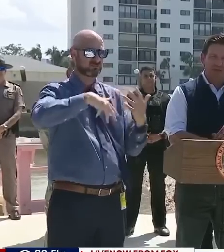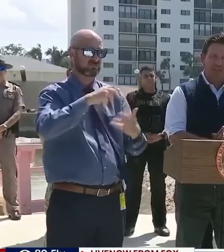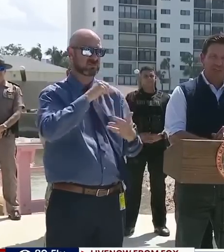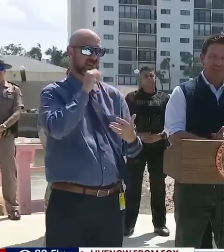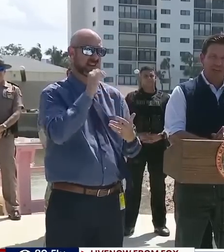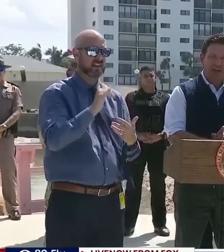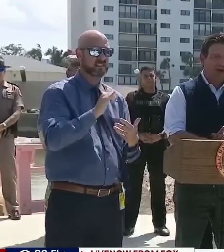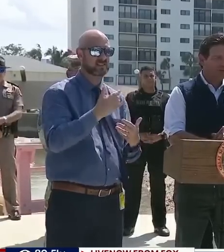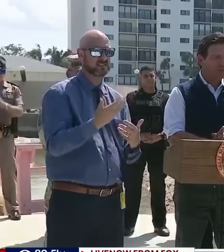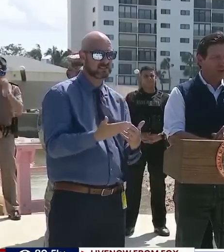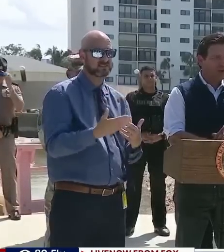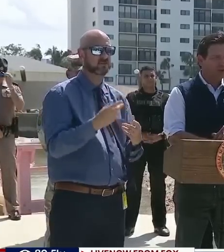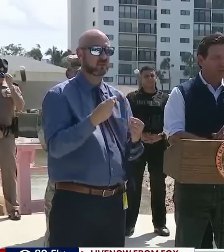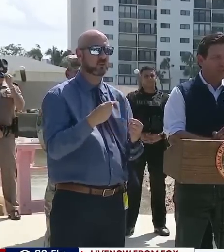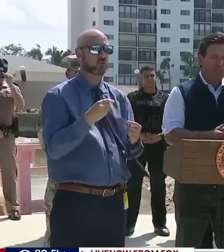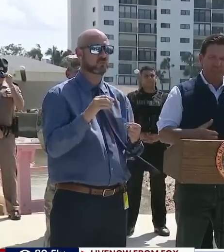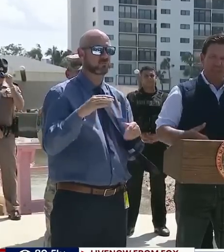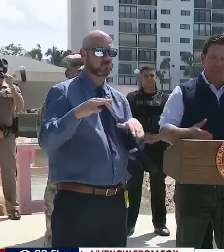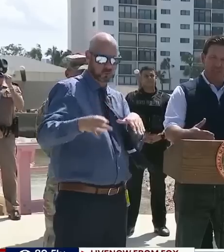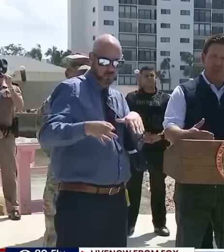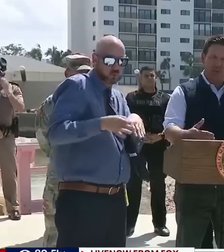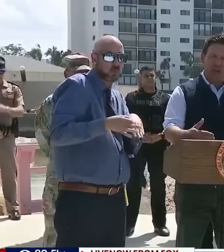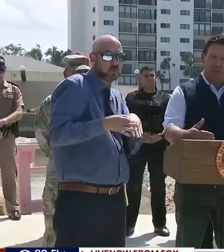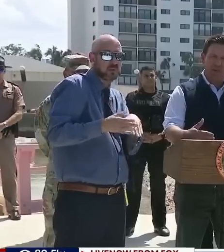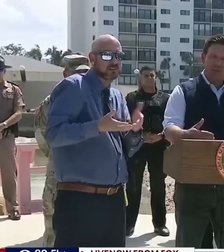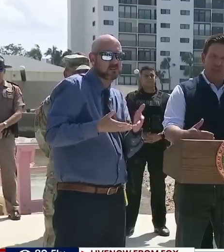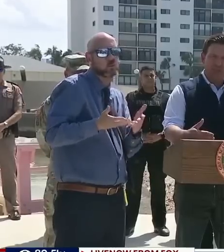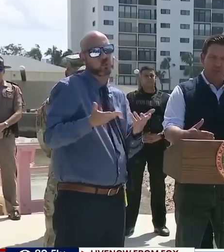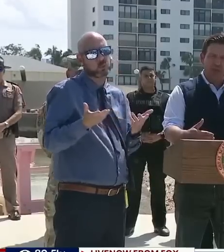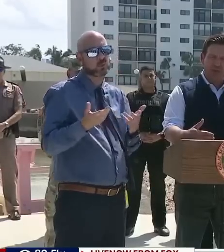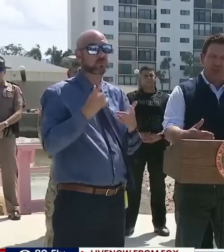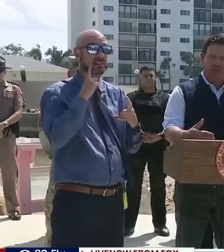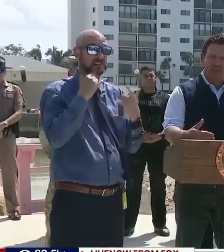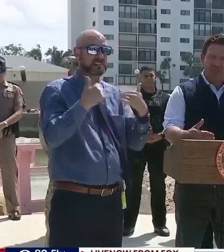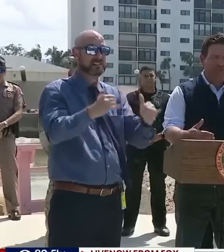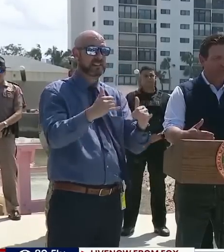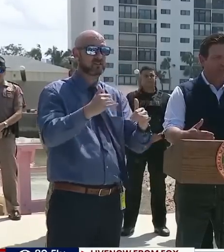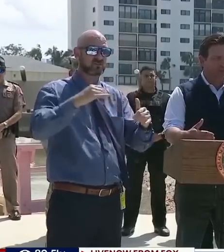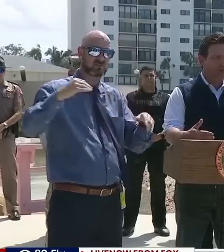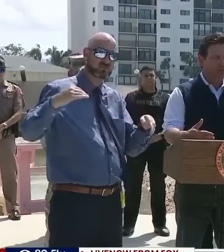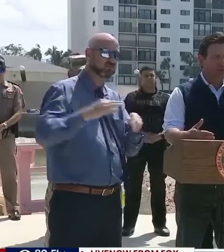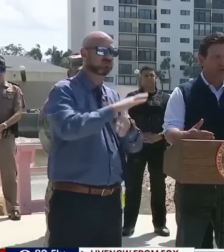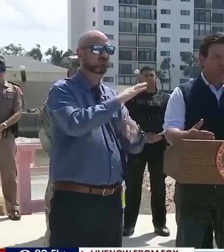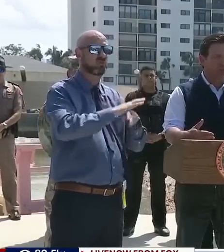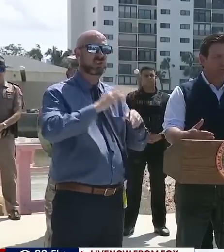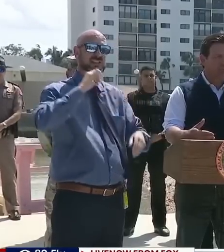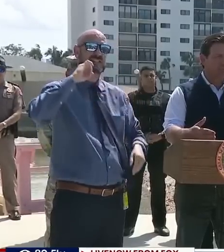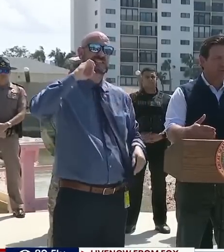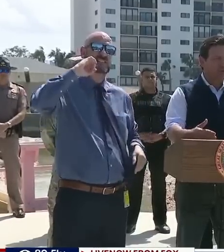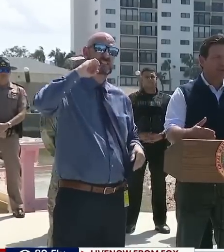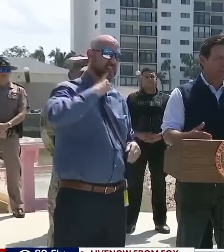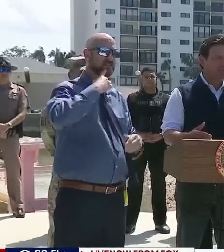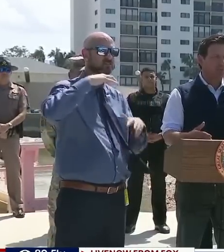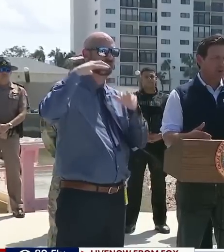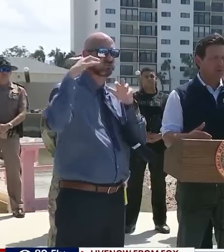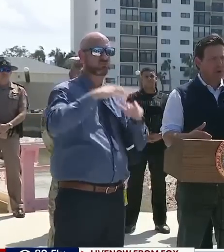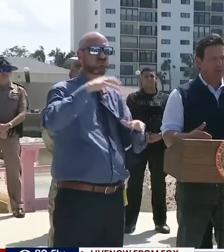uh, to to these types of water to And so you have a, a storm that didn't come within a 100 miles of